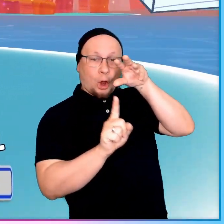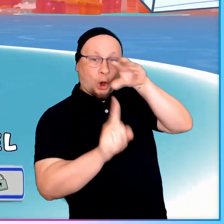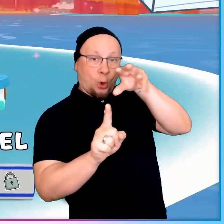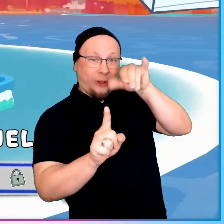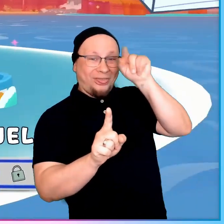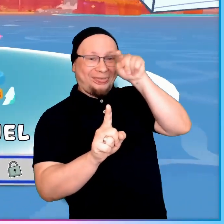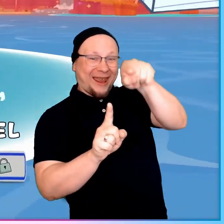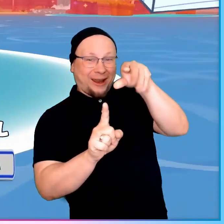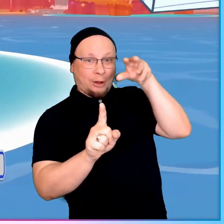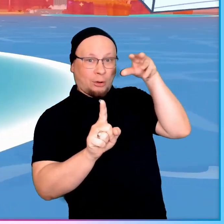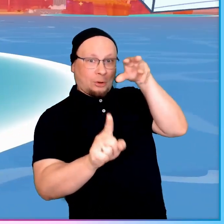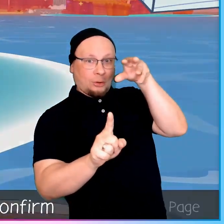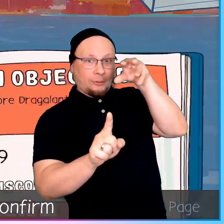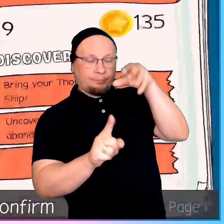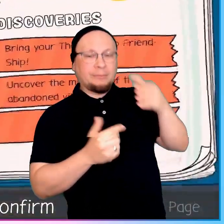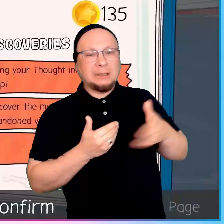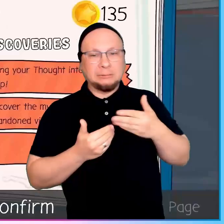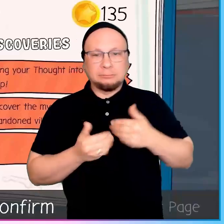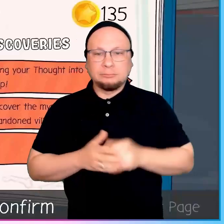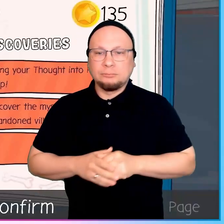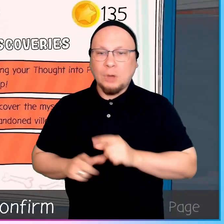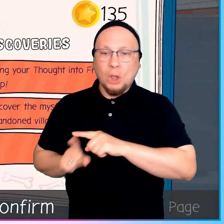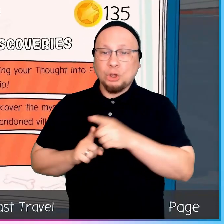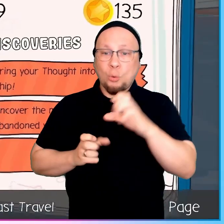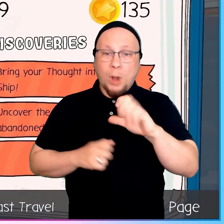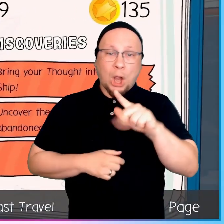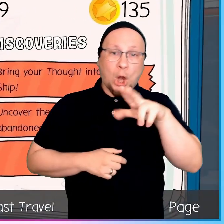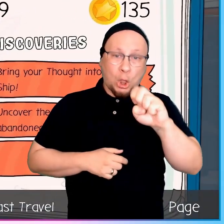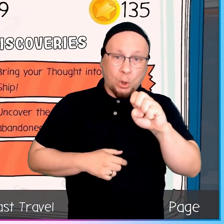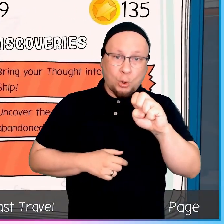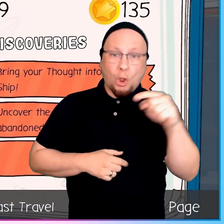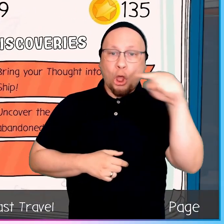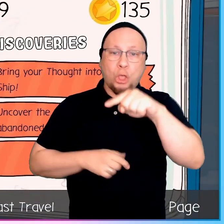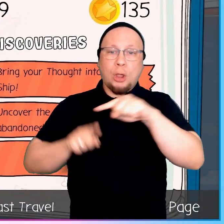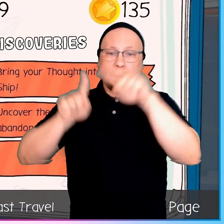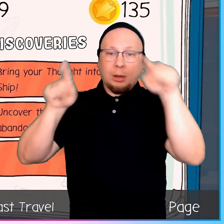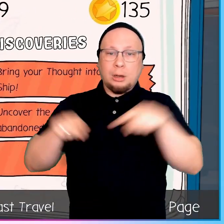You can also find your current objective on your compass and map that you can access at any time.